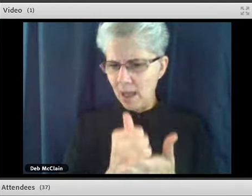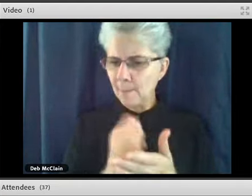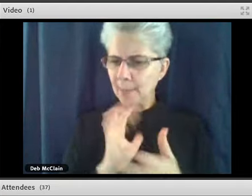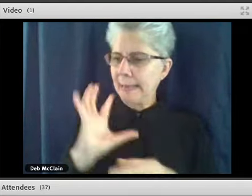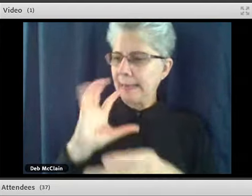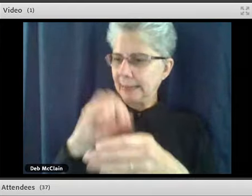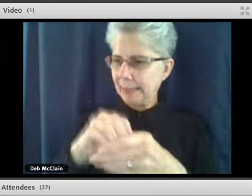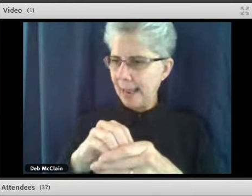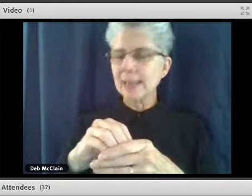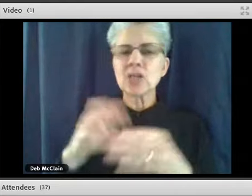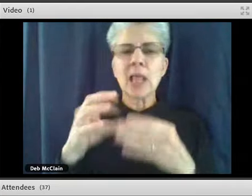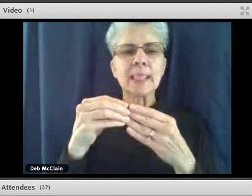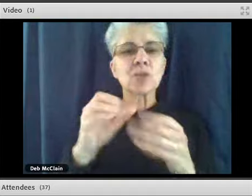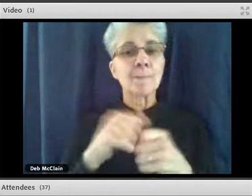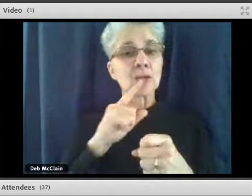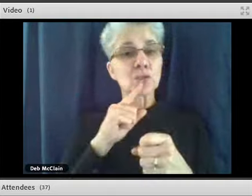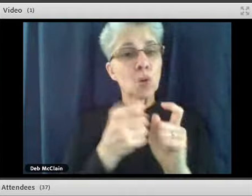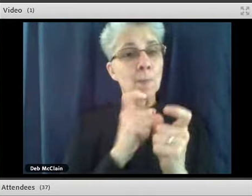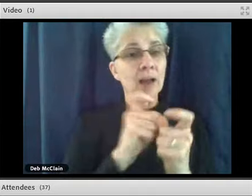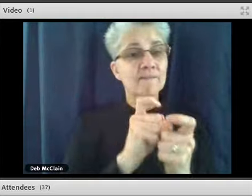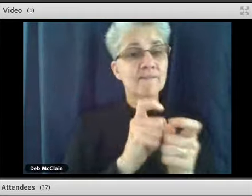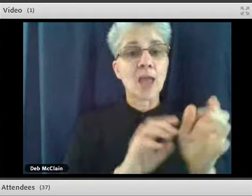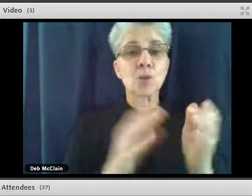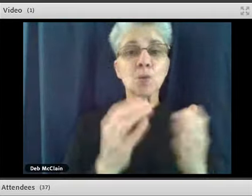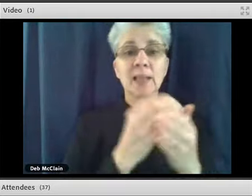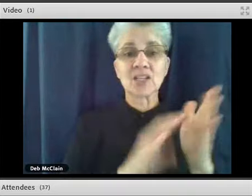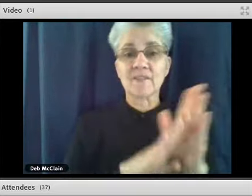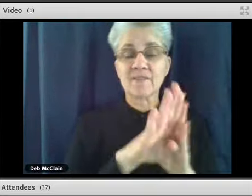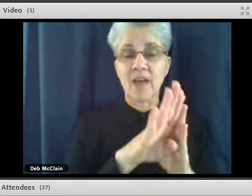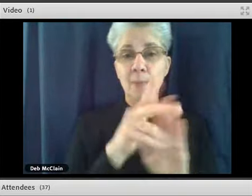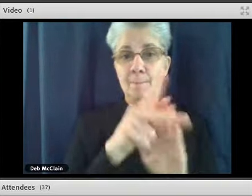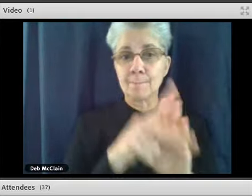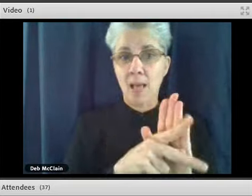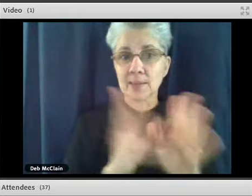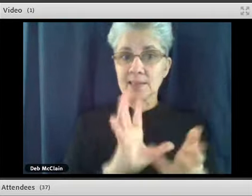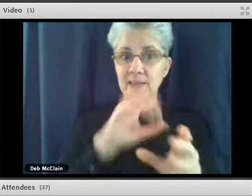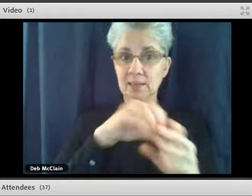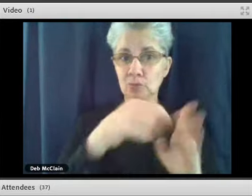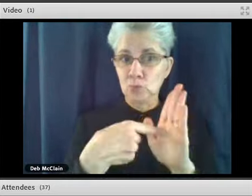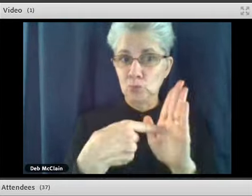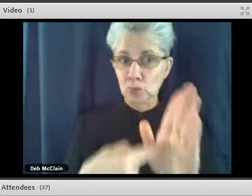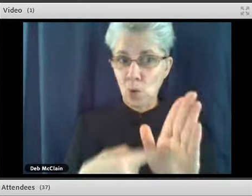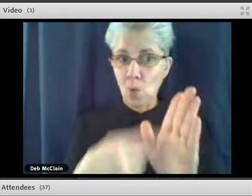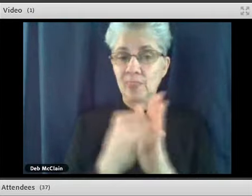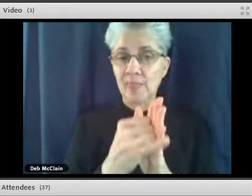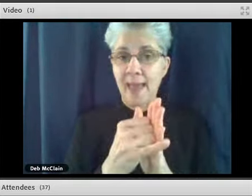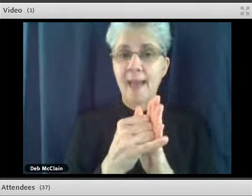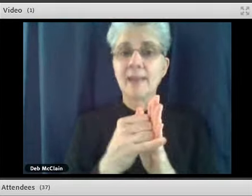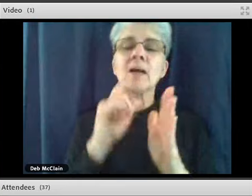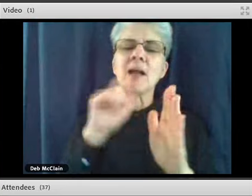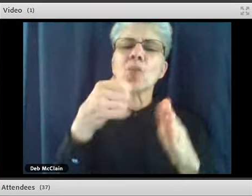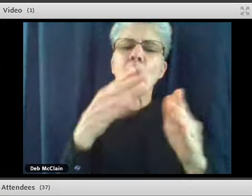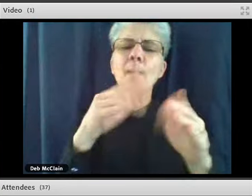And engage your library leadership. Make sure you modify your collection development policy to reflect this.